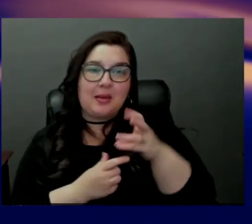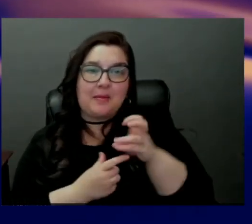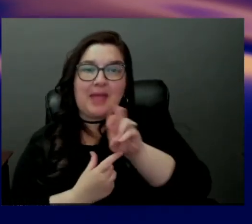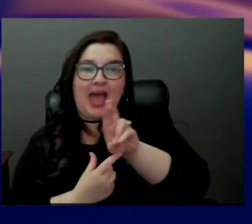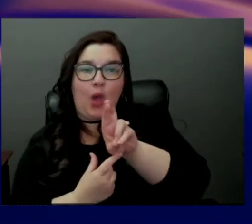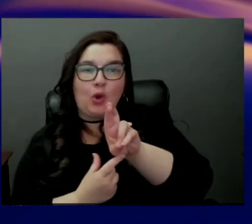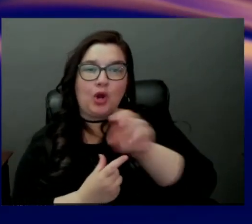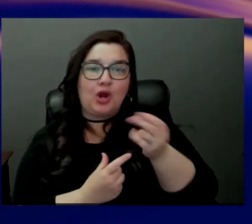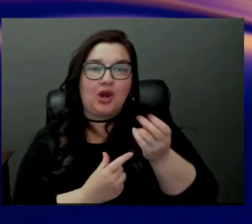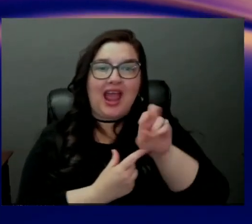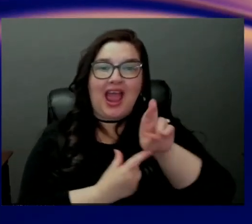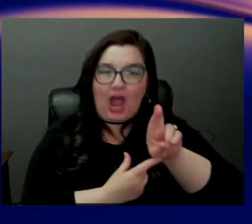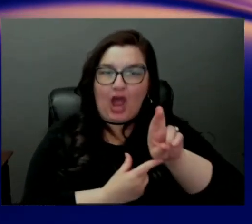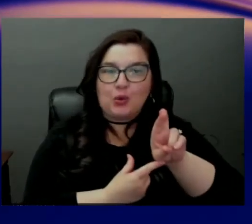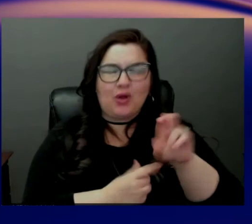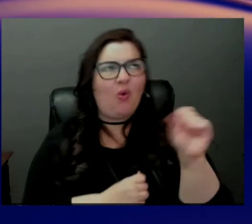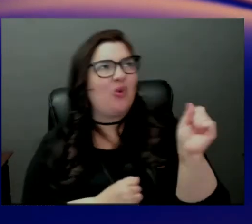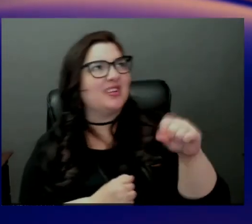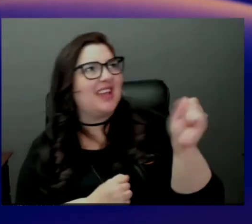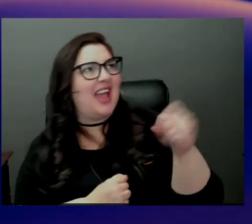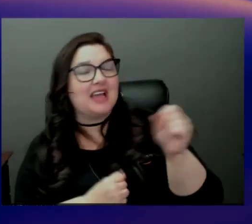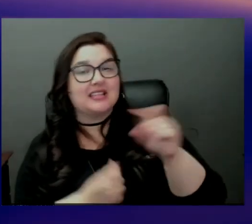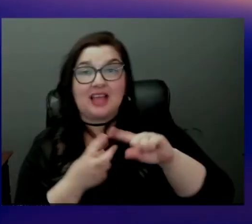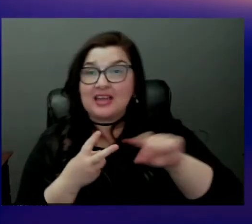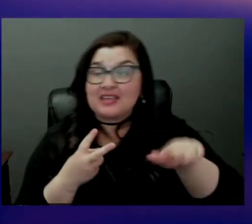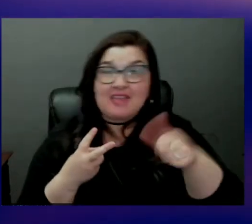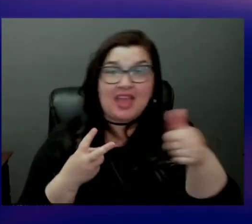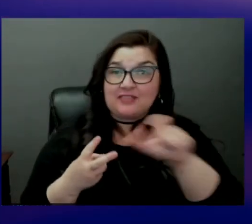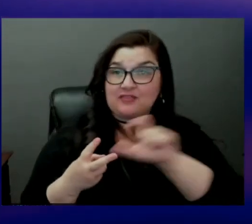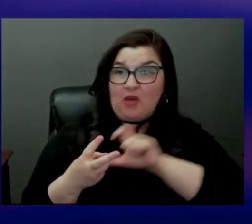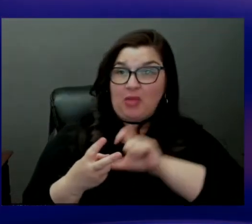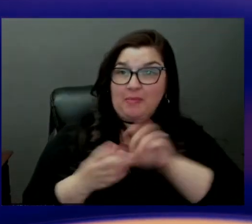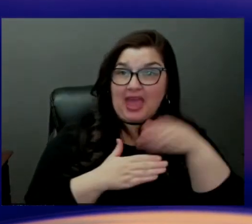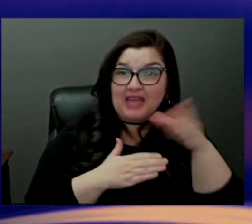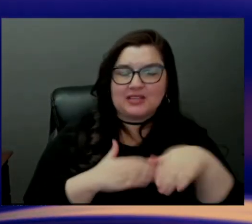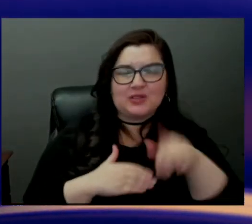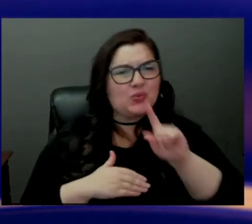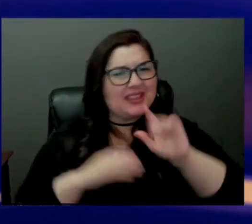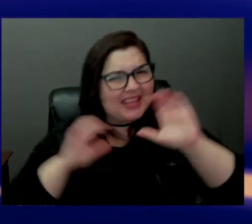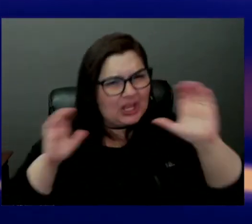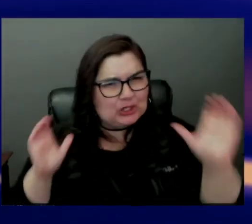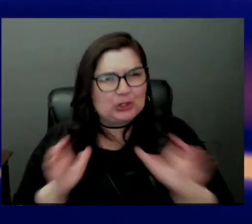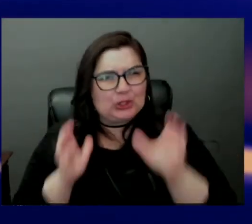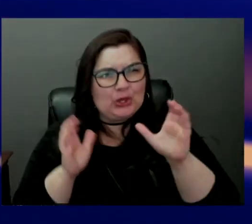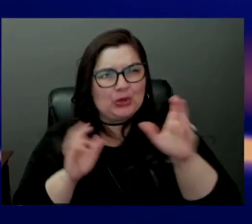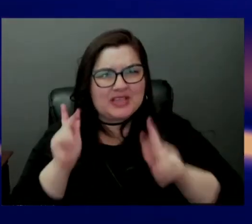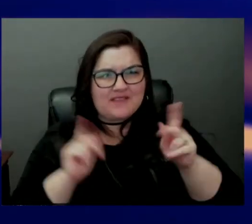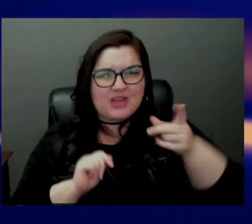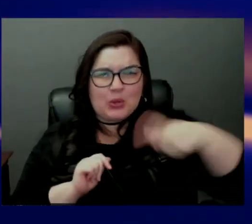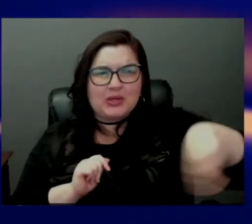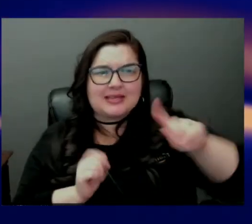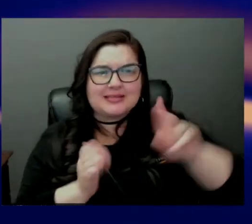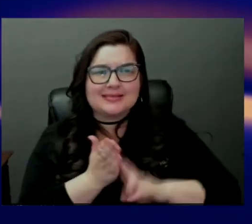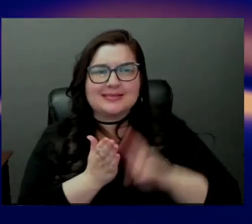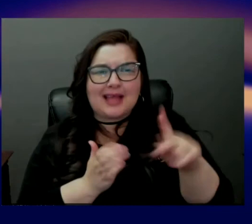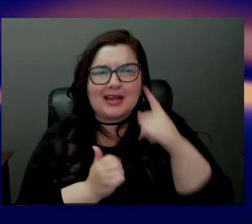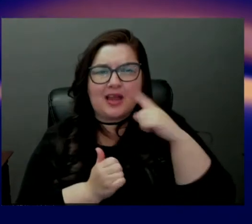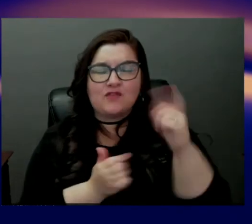Anything else from the batch side that we should? Well, I would just encourage folks to go up and sign up for that free Skill Builder account.